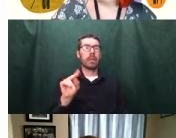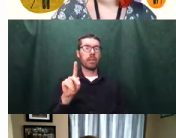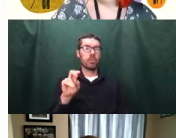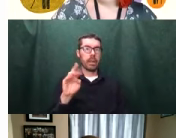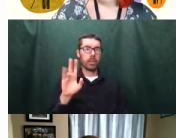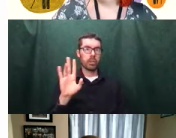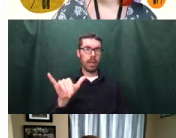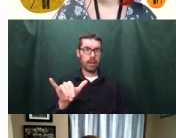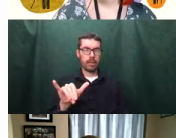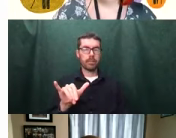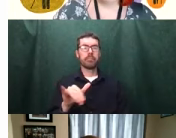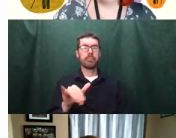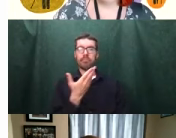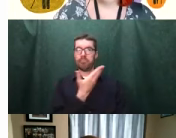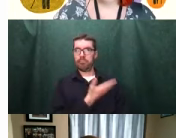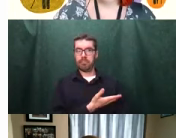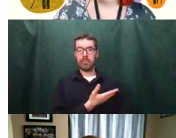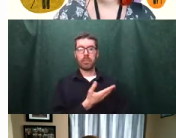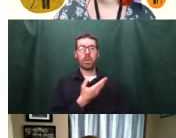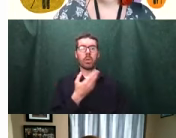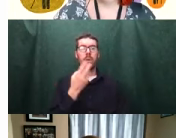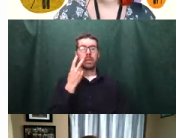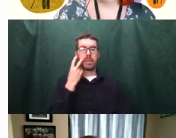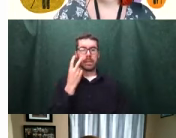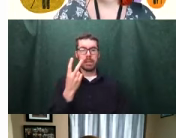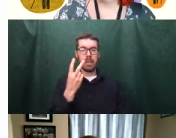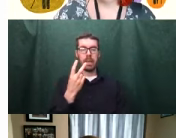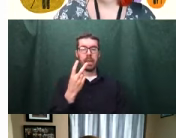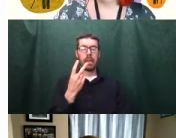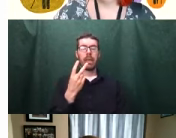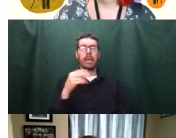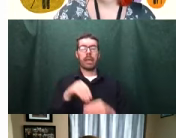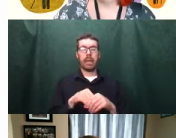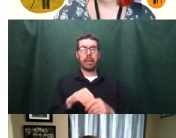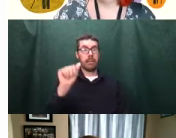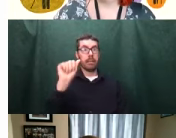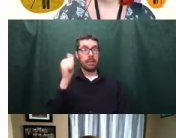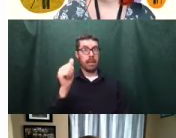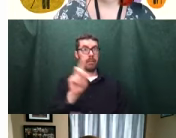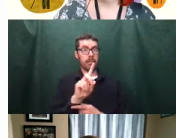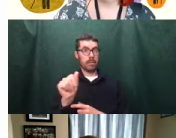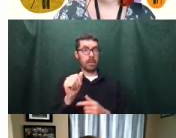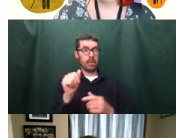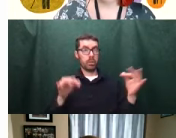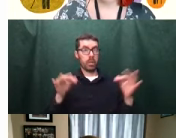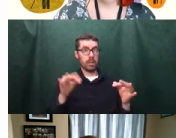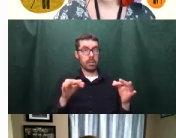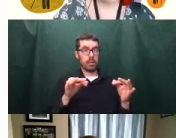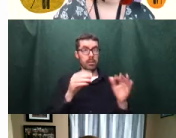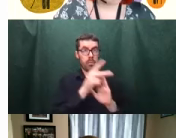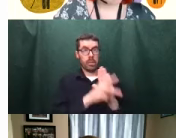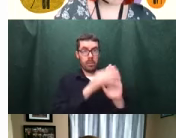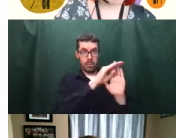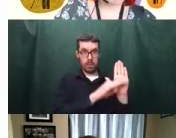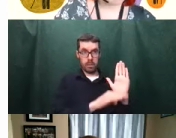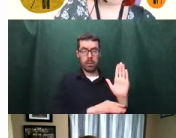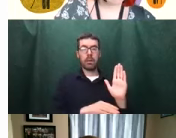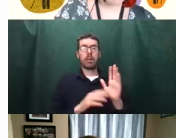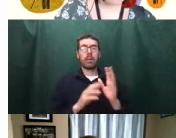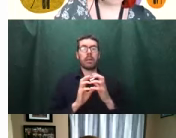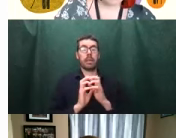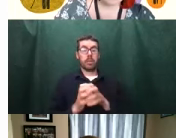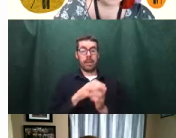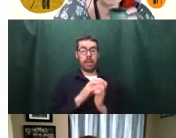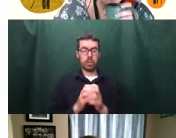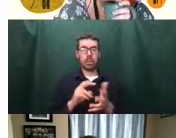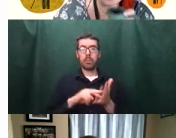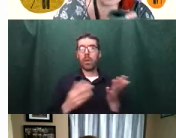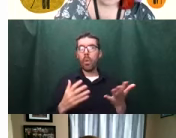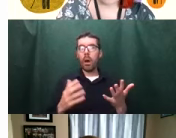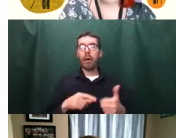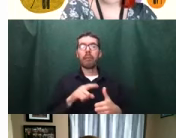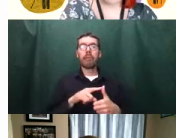says on the ten disability justice principles, intersectionality is ableism coupled with